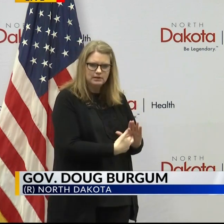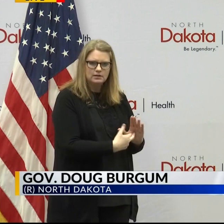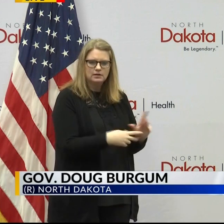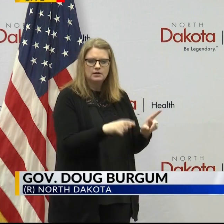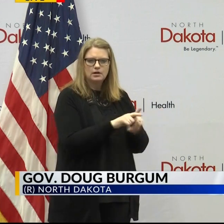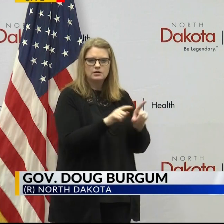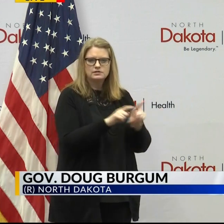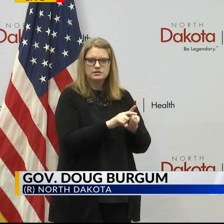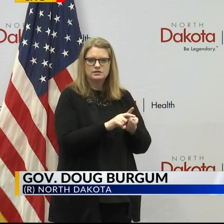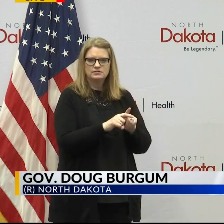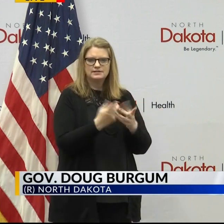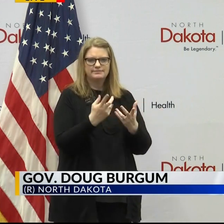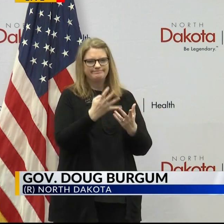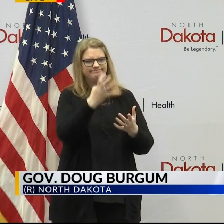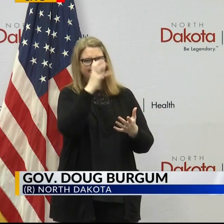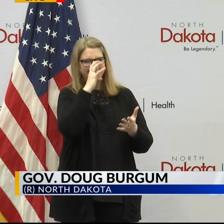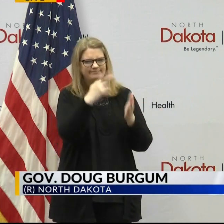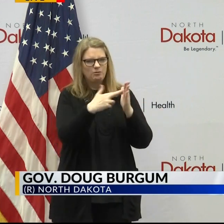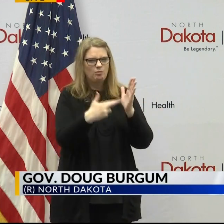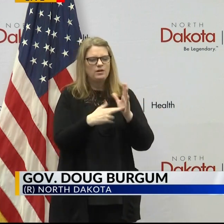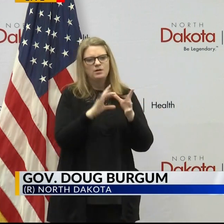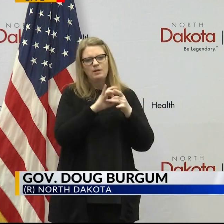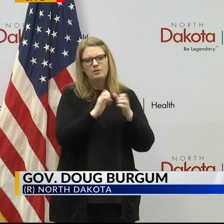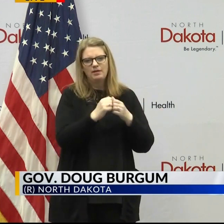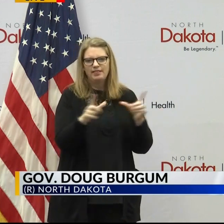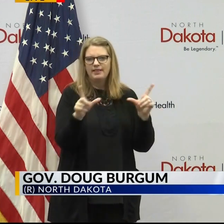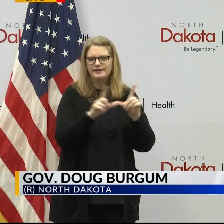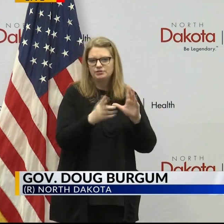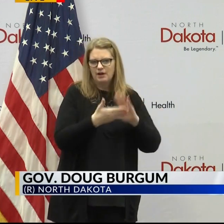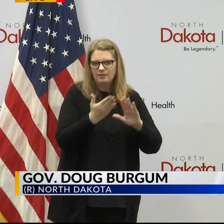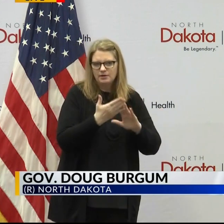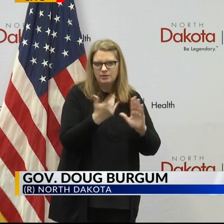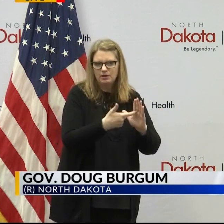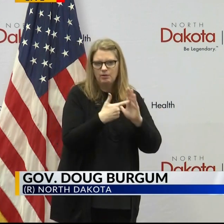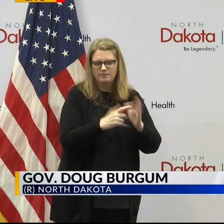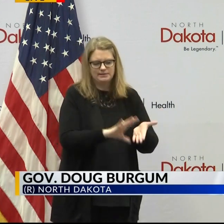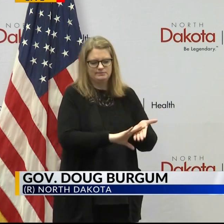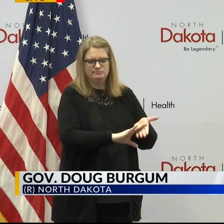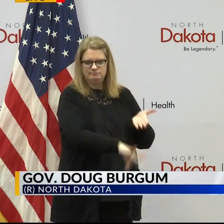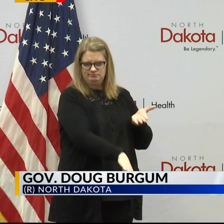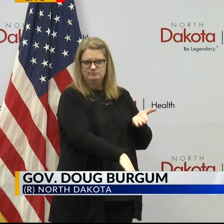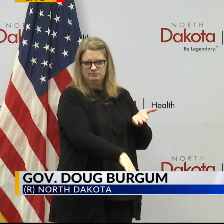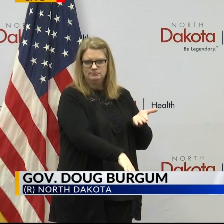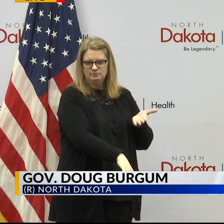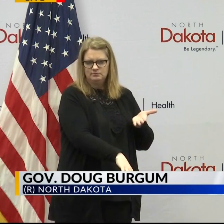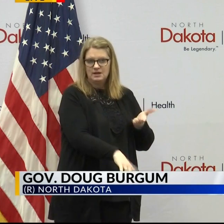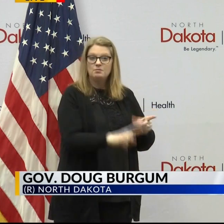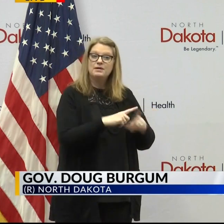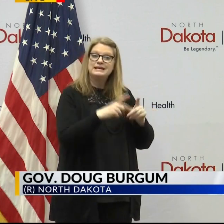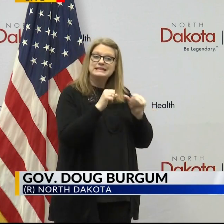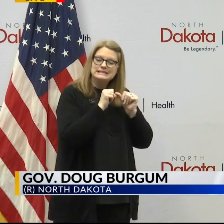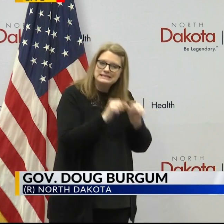MODIFIED OPERATING GUIDANCE AND THE EMERGENCY GRANT PROGRAM WE DISCUSSED EARLIER AND THIS INCLUDES LIFTING AND CUTTING